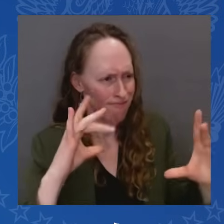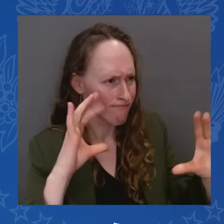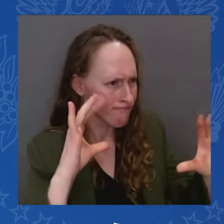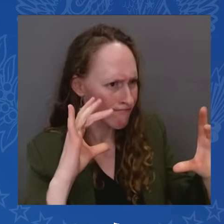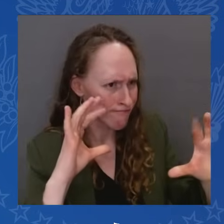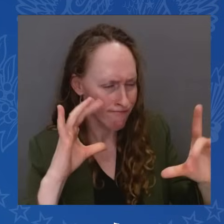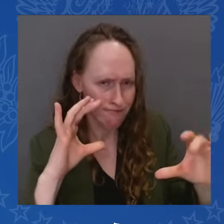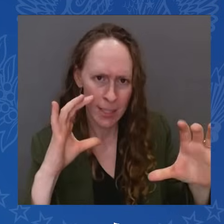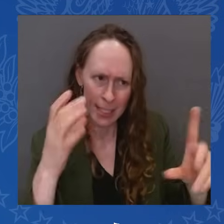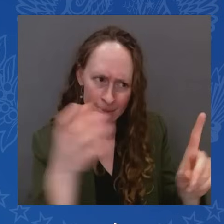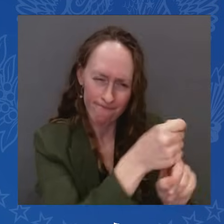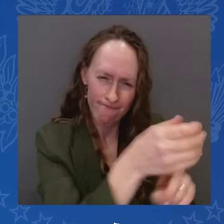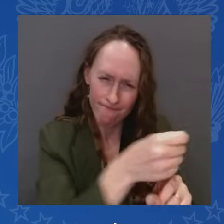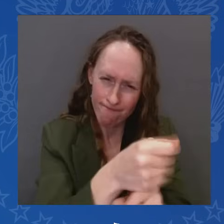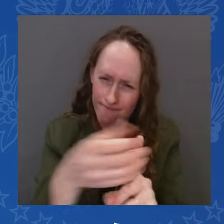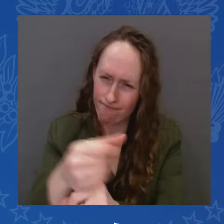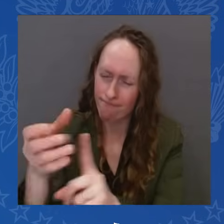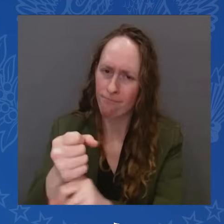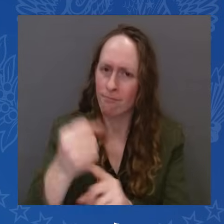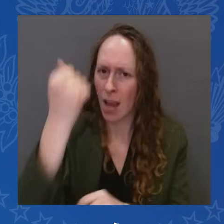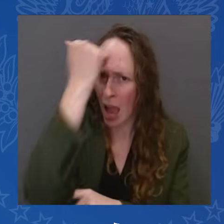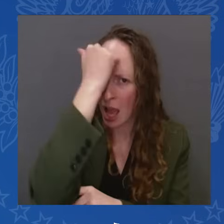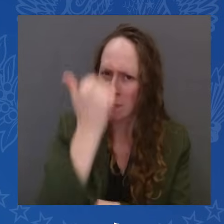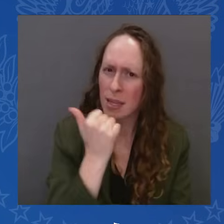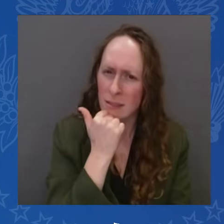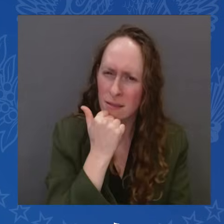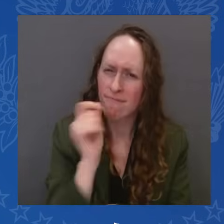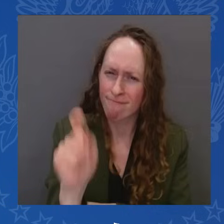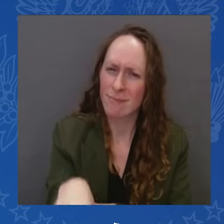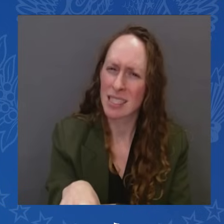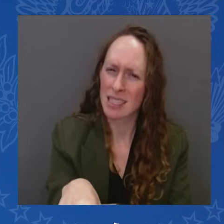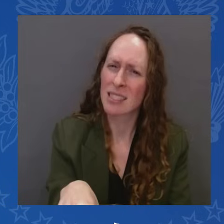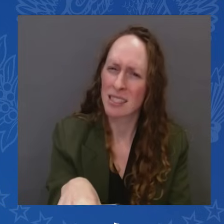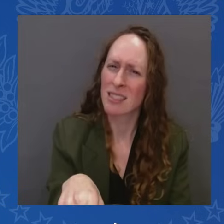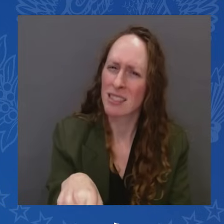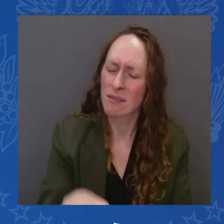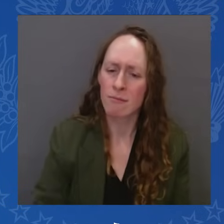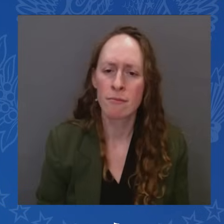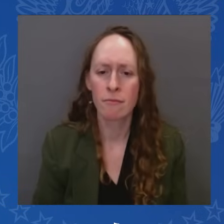we have a responsibility to protect citizens and ensure they have access to humanitarian assistance.